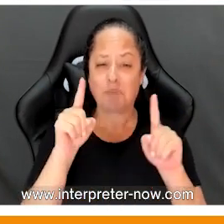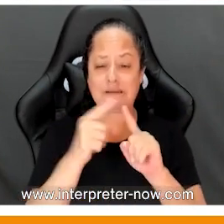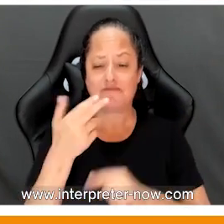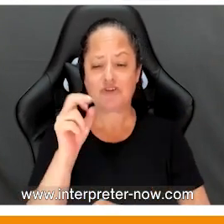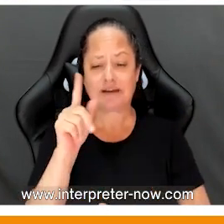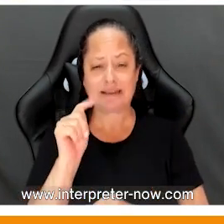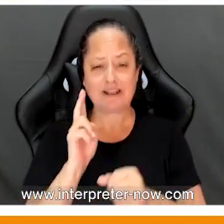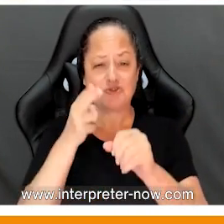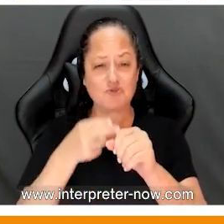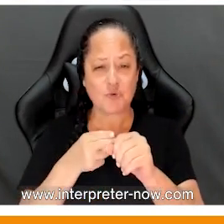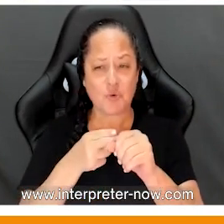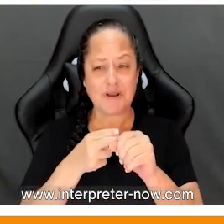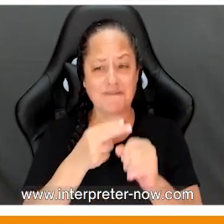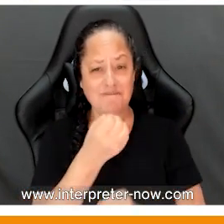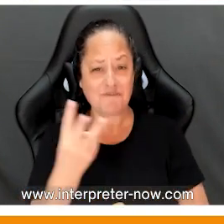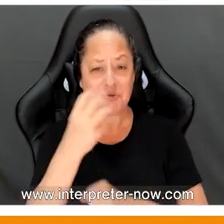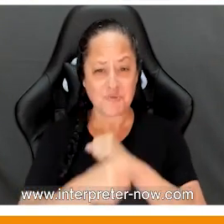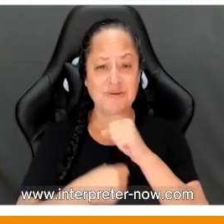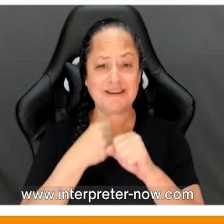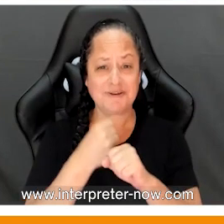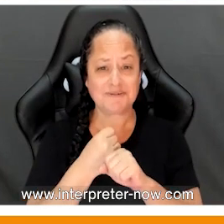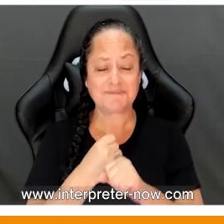different guests who have joined us over the last few years.